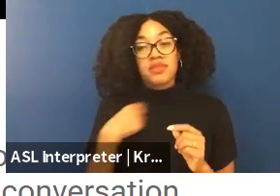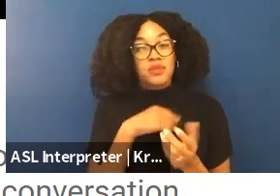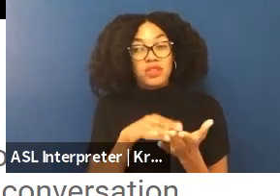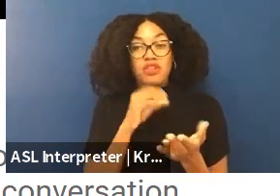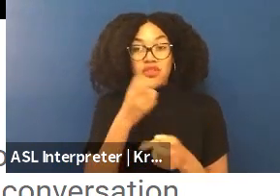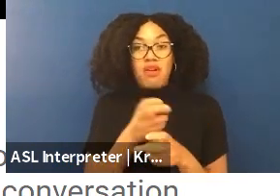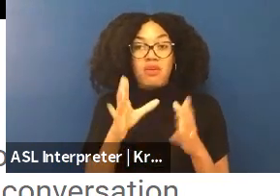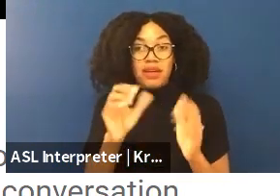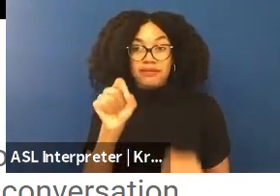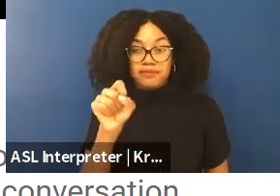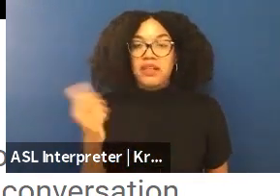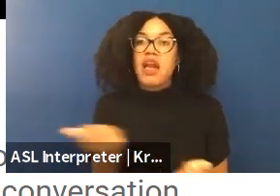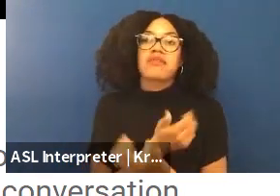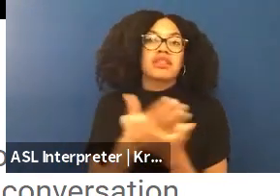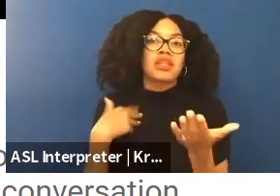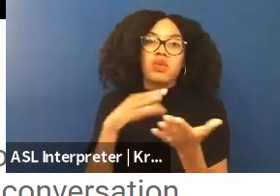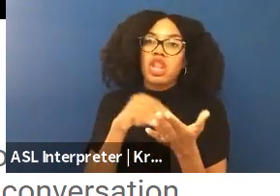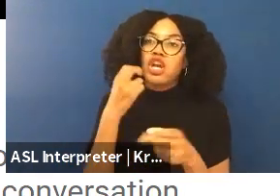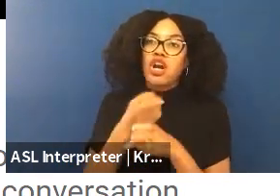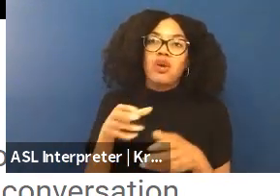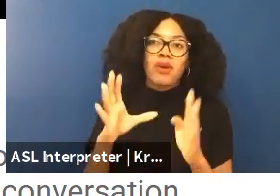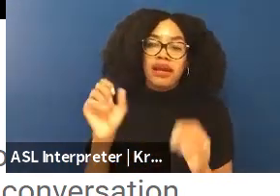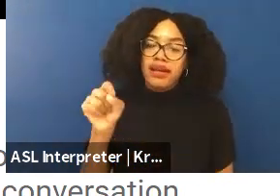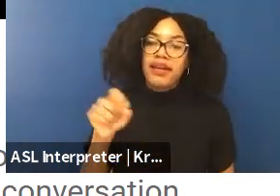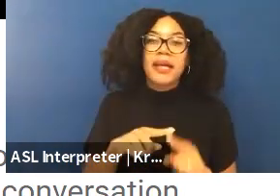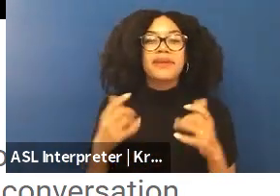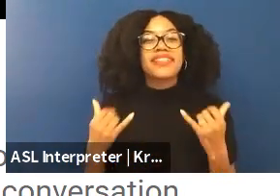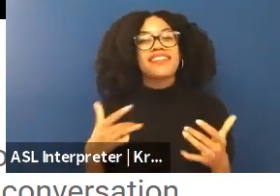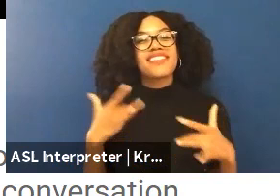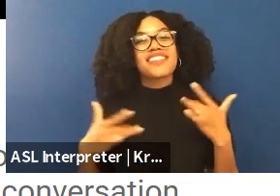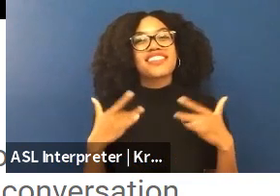learn everything the hard way, but it's just so exciting right now to see all the potential.